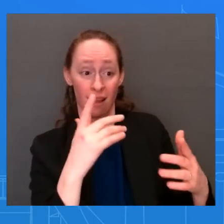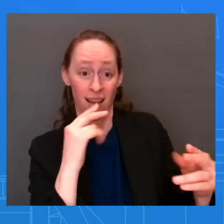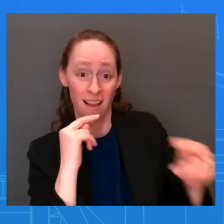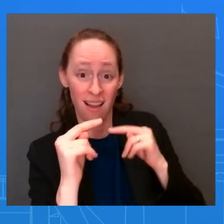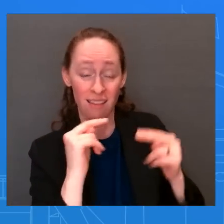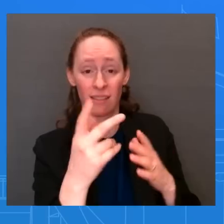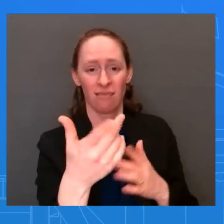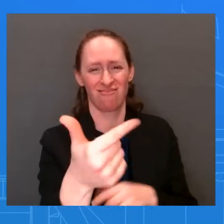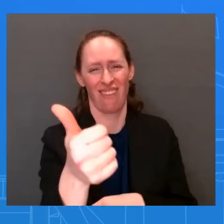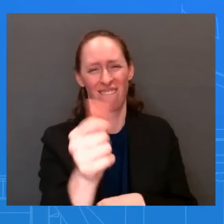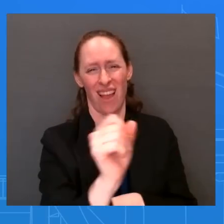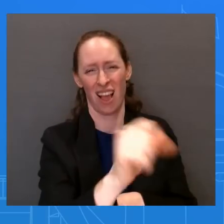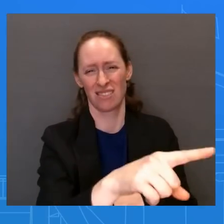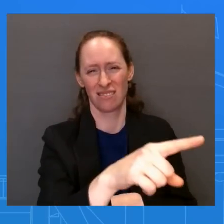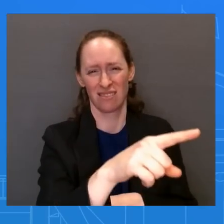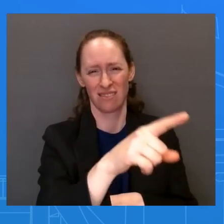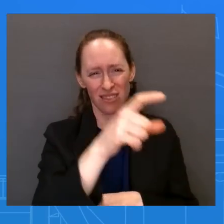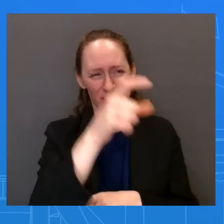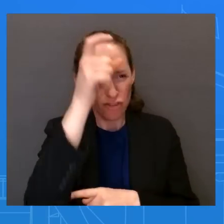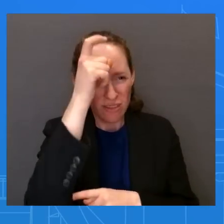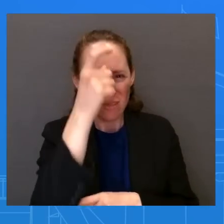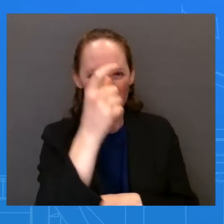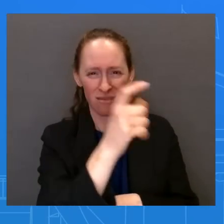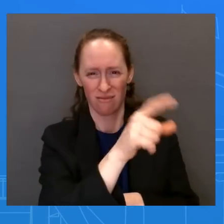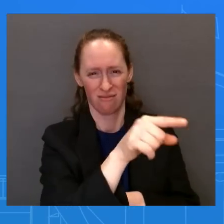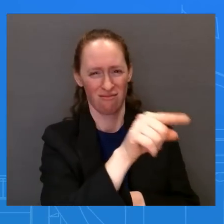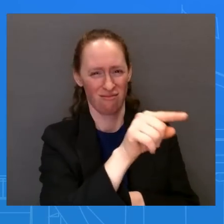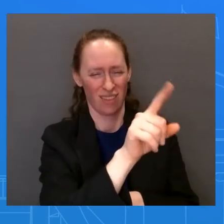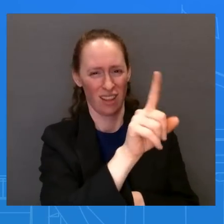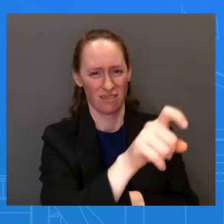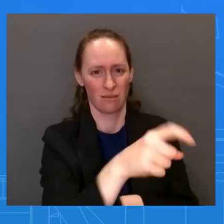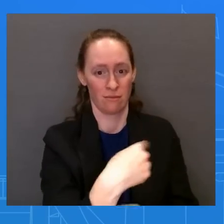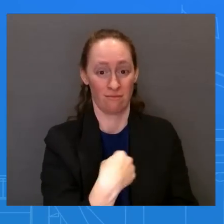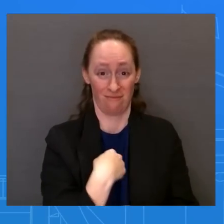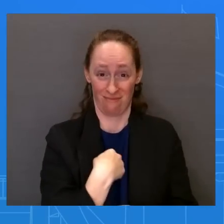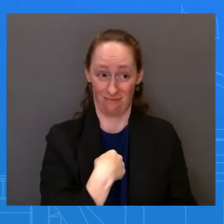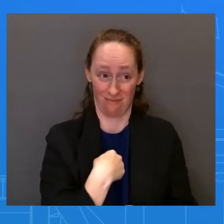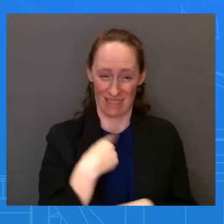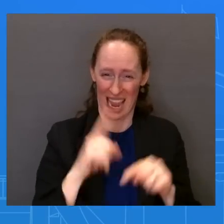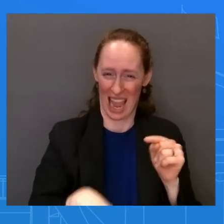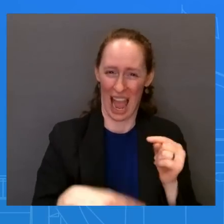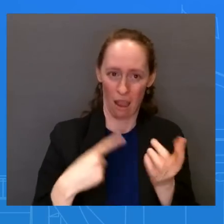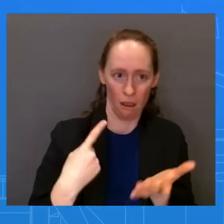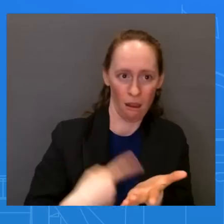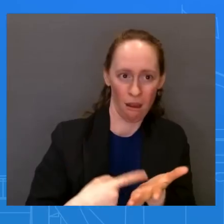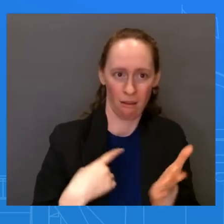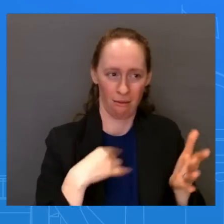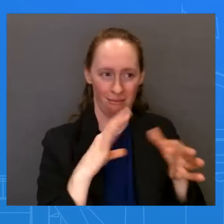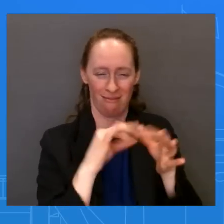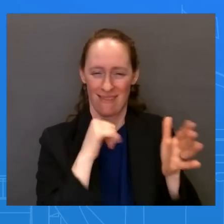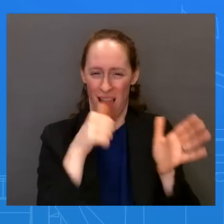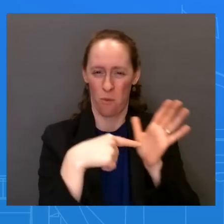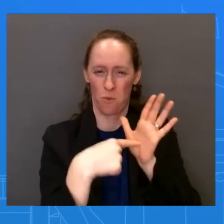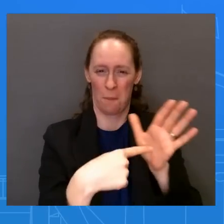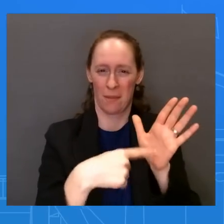That's not something that I will do for them. I would not speak for them here. What I can say is that we have been a strong supporter of Finland and Sweden's applications